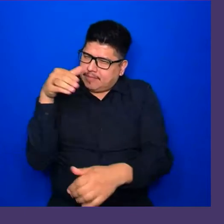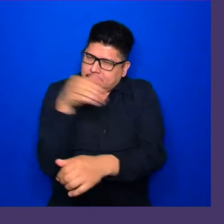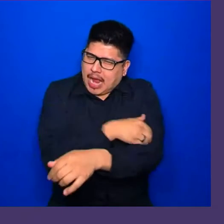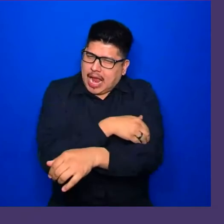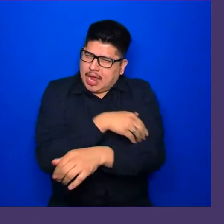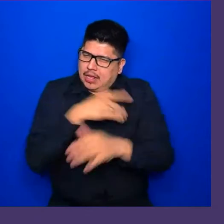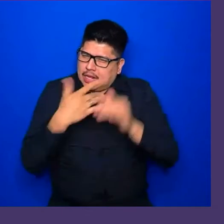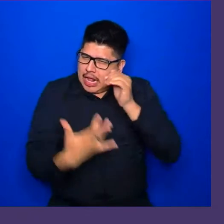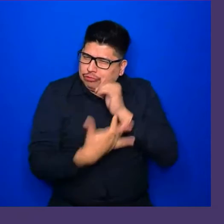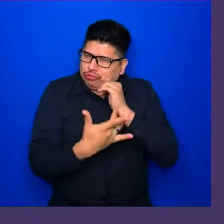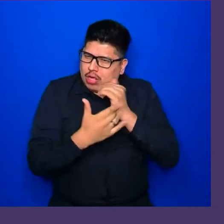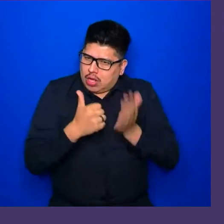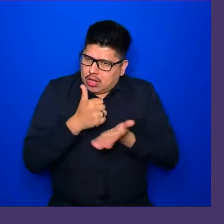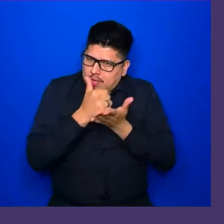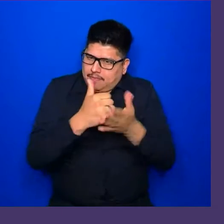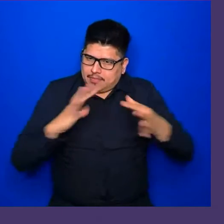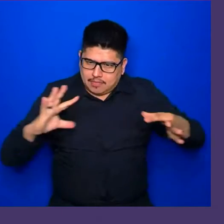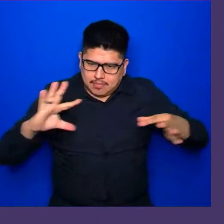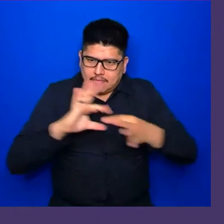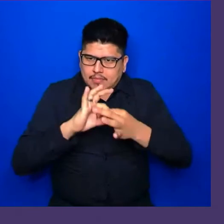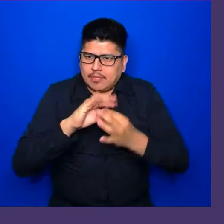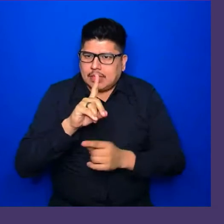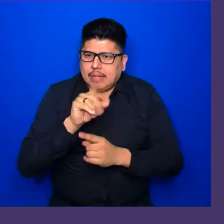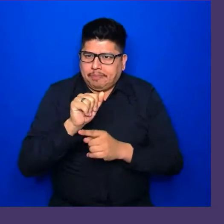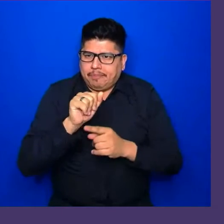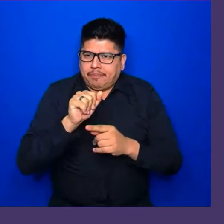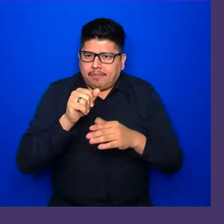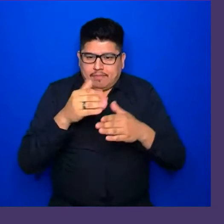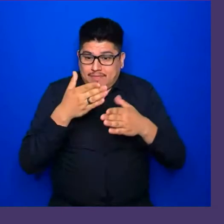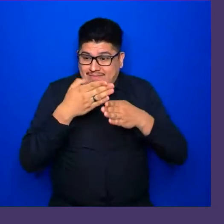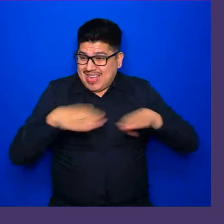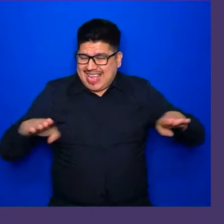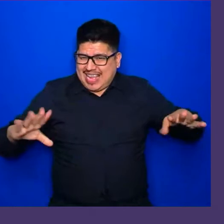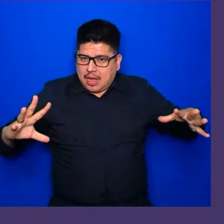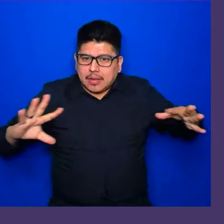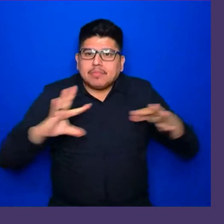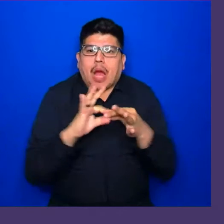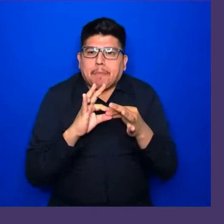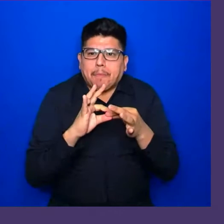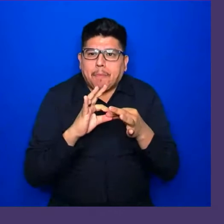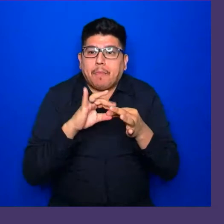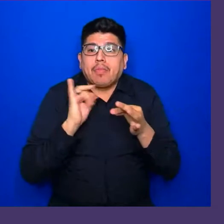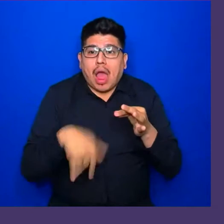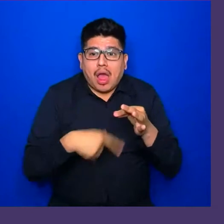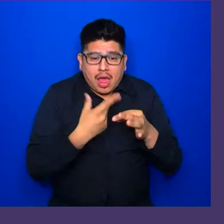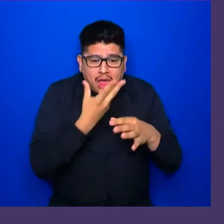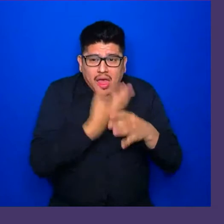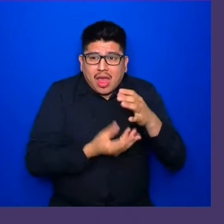But what about the gap in wages? For too long, disabled workers have been short-changed,